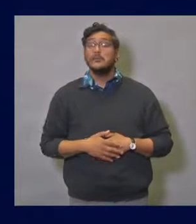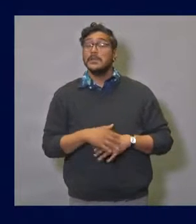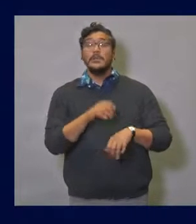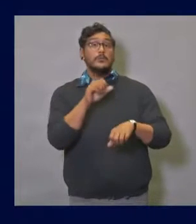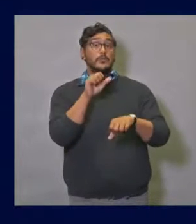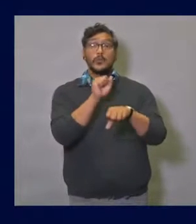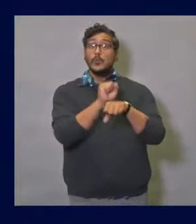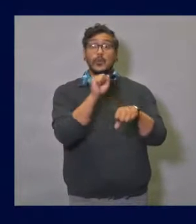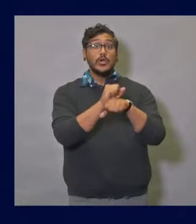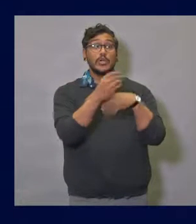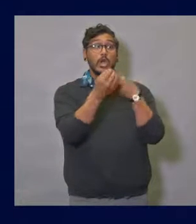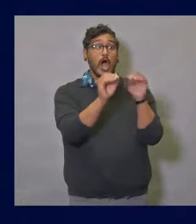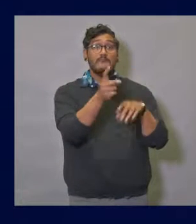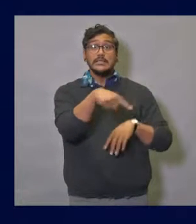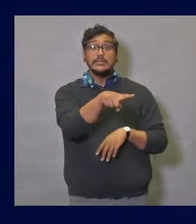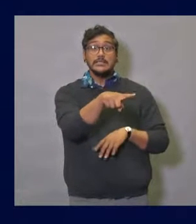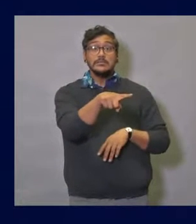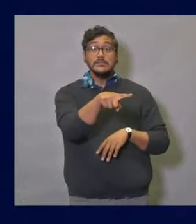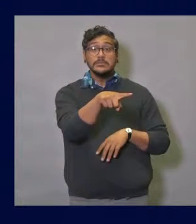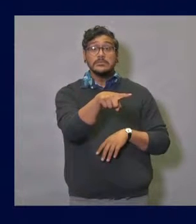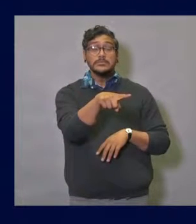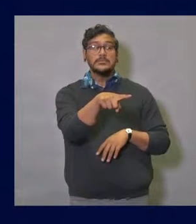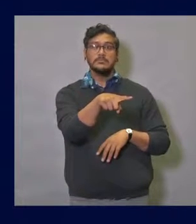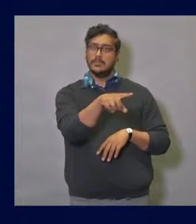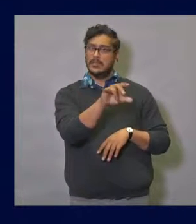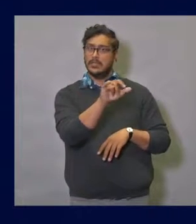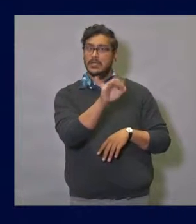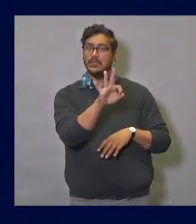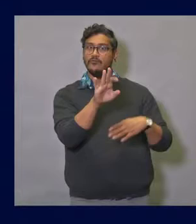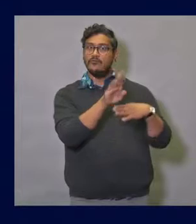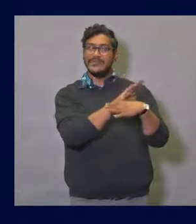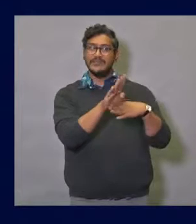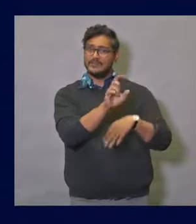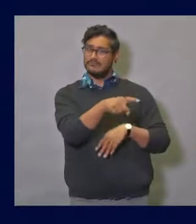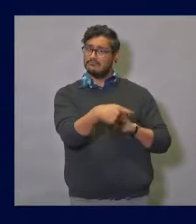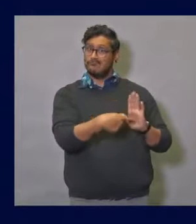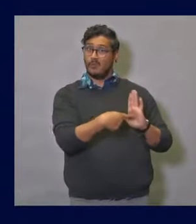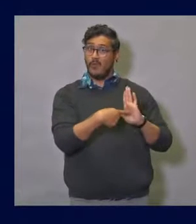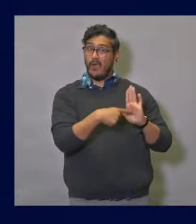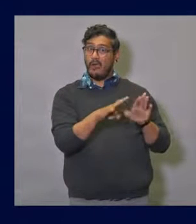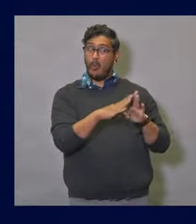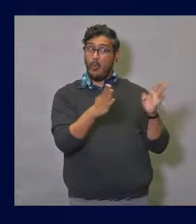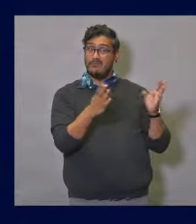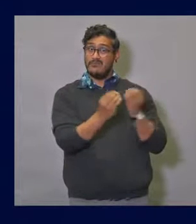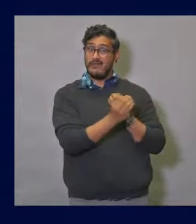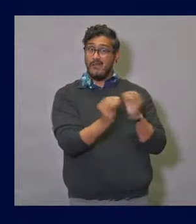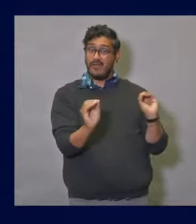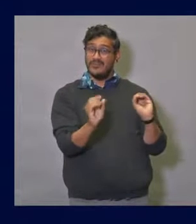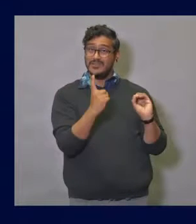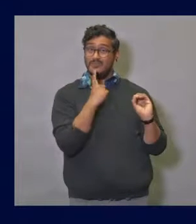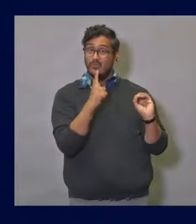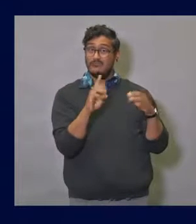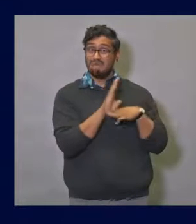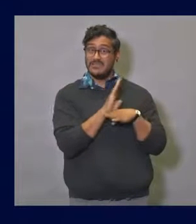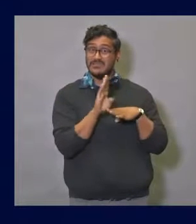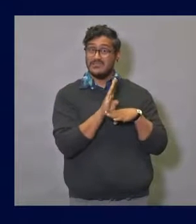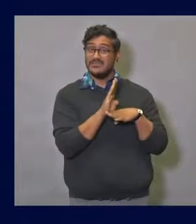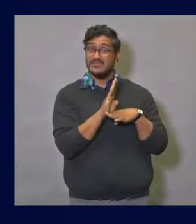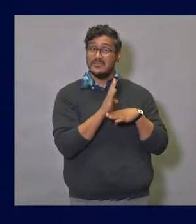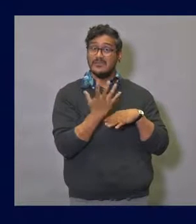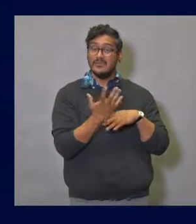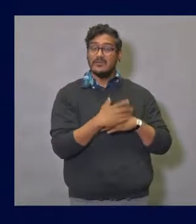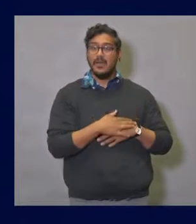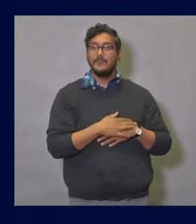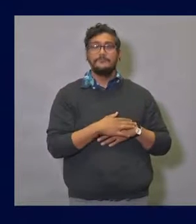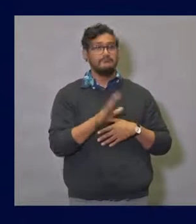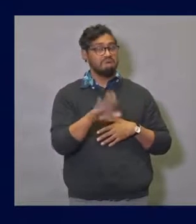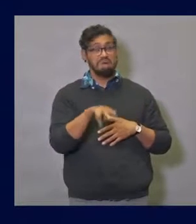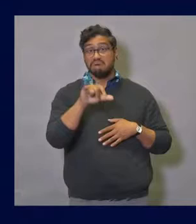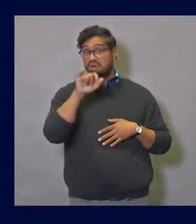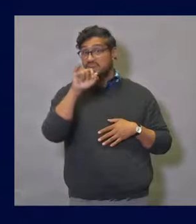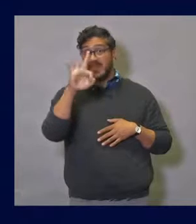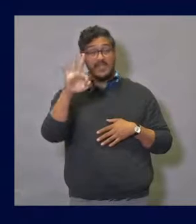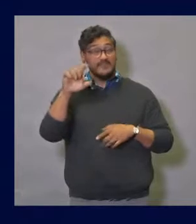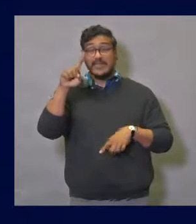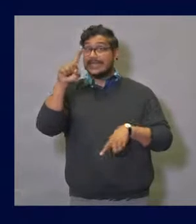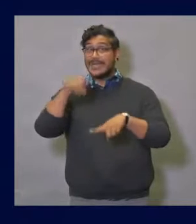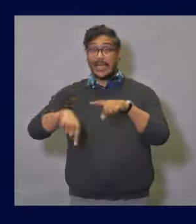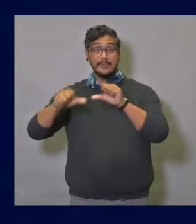PROPORCIONAN DE FORMA REMOTA